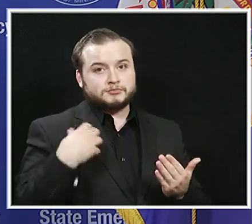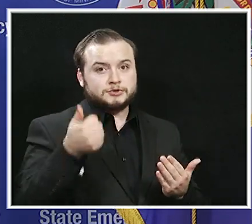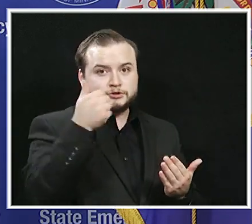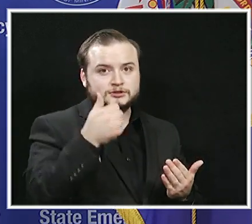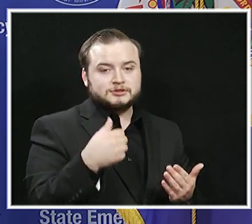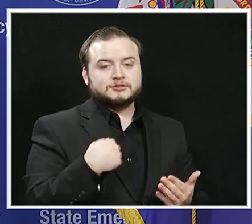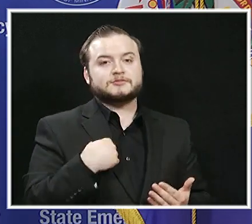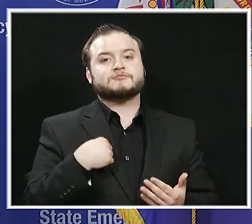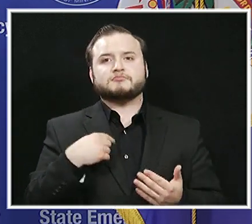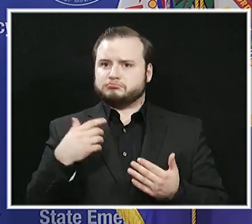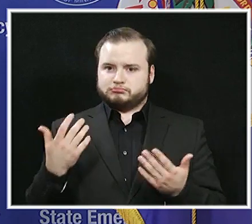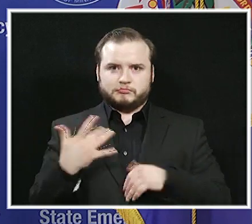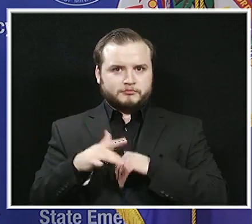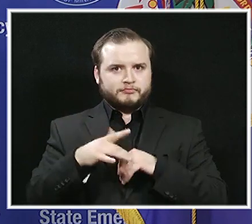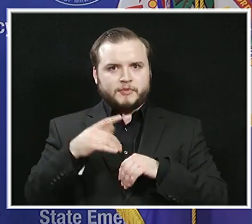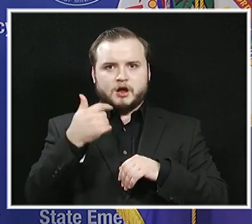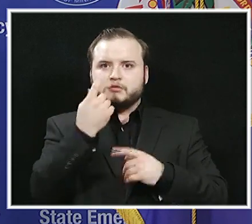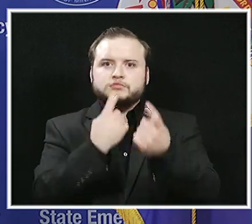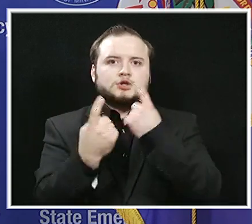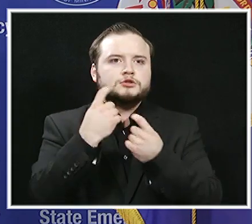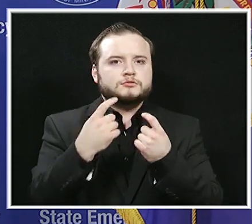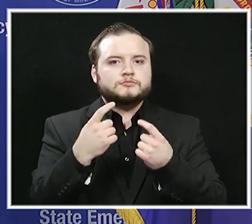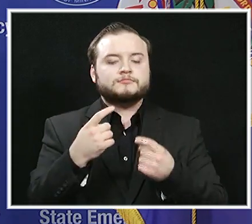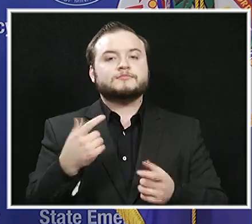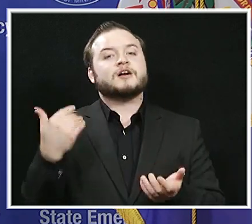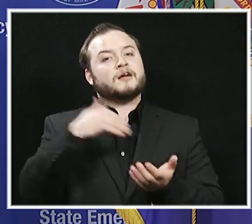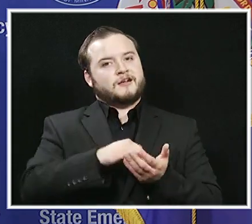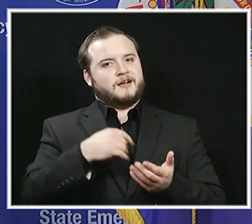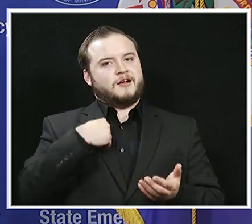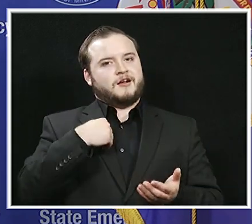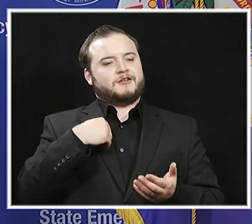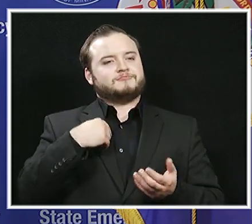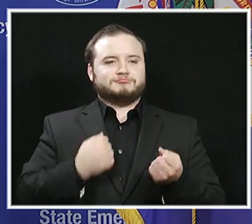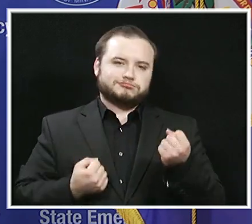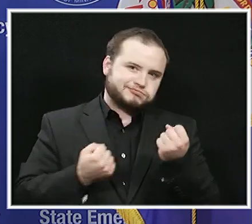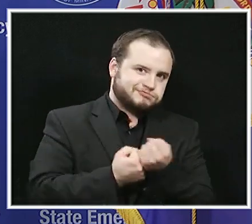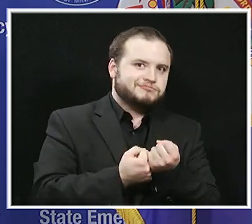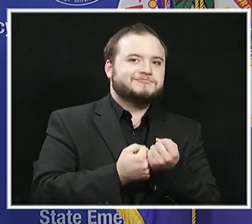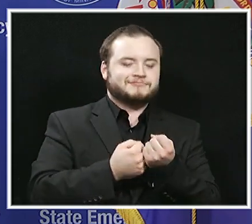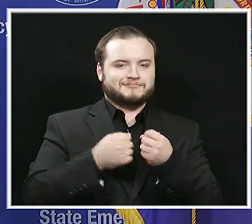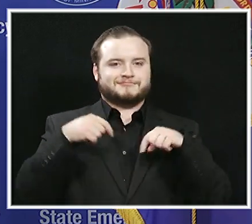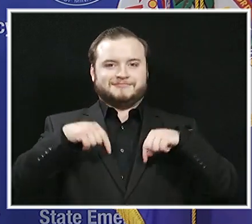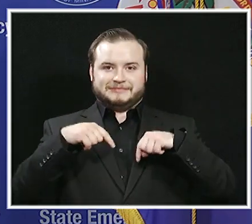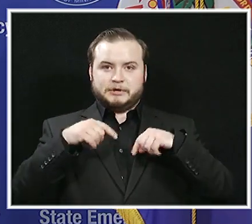into account when putting plans in place. Governor, thank you for that and thank you, commissioners as well.